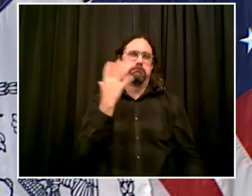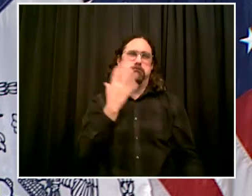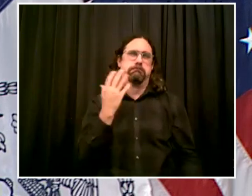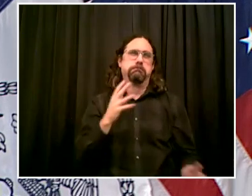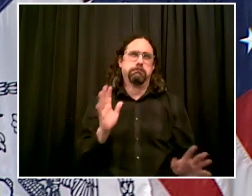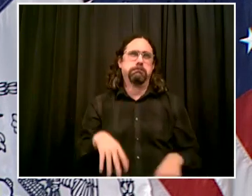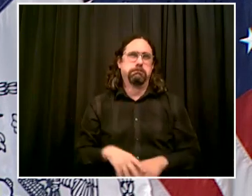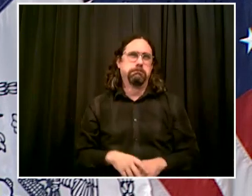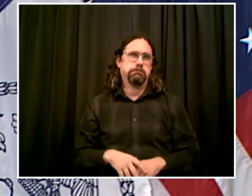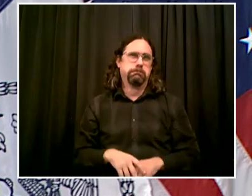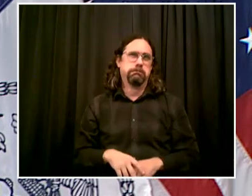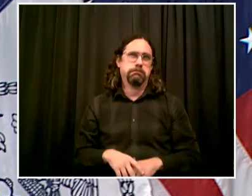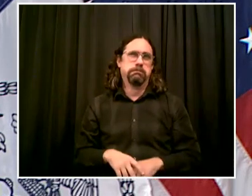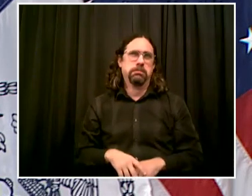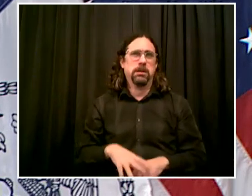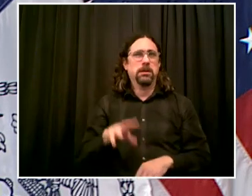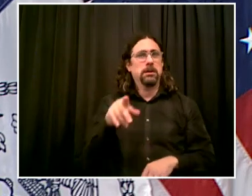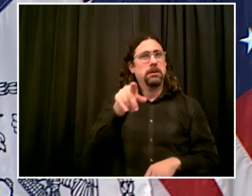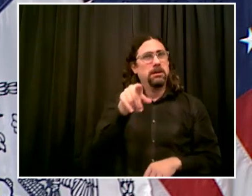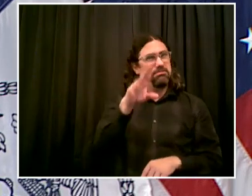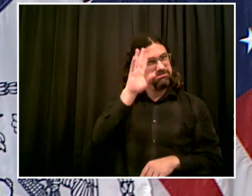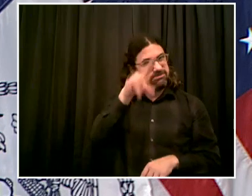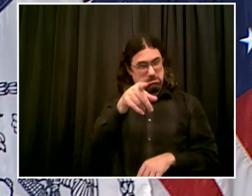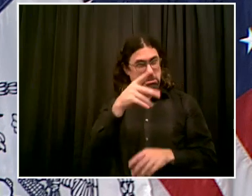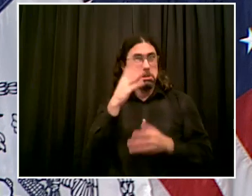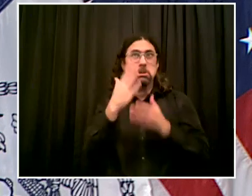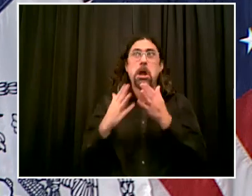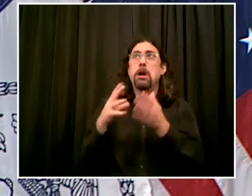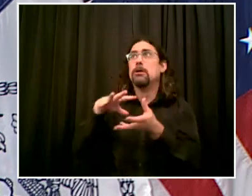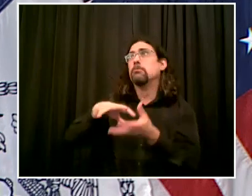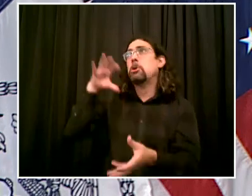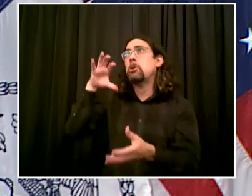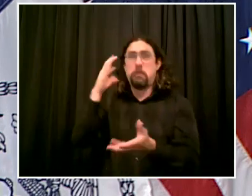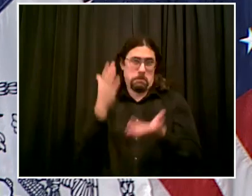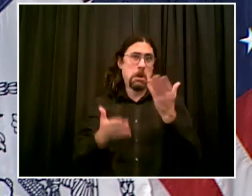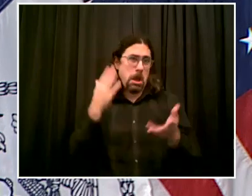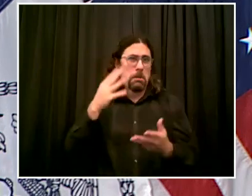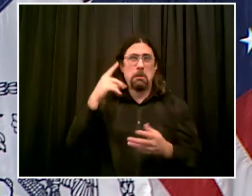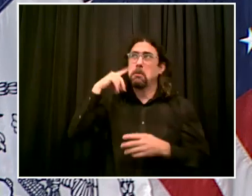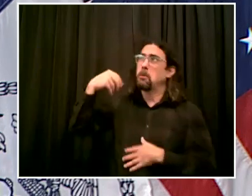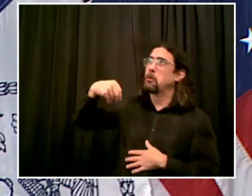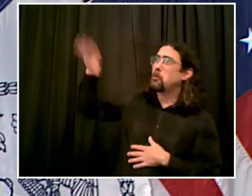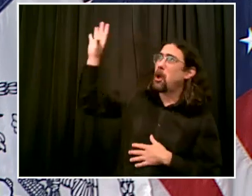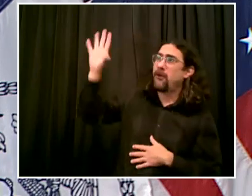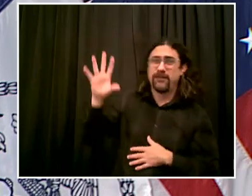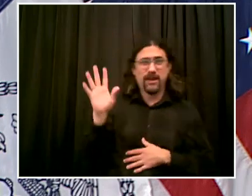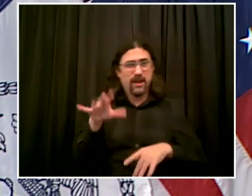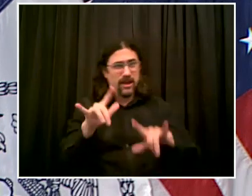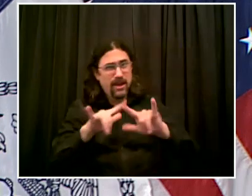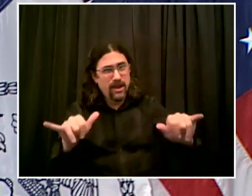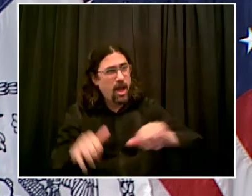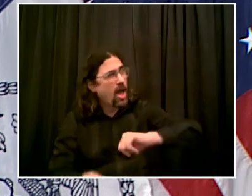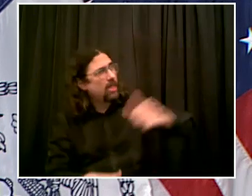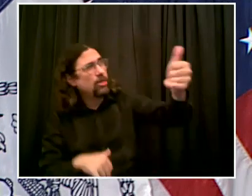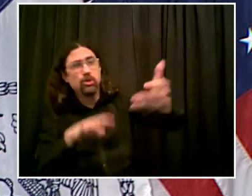AND BILLIONAIRES VHAE OCME IN, AND STTEARD TO GROW ROOTS IN